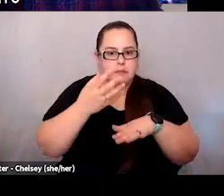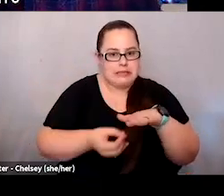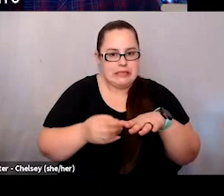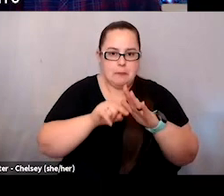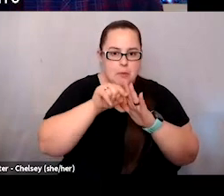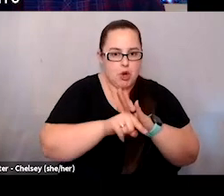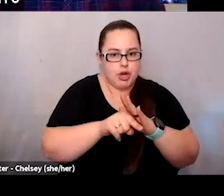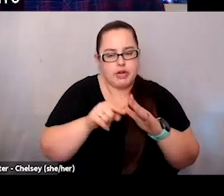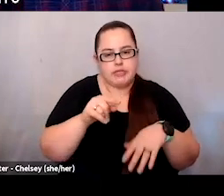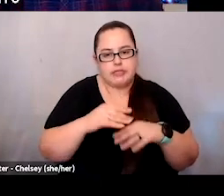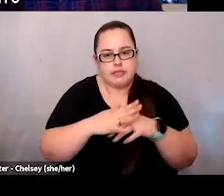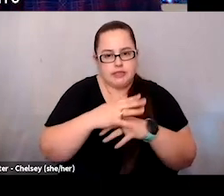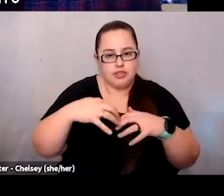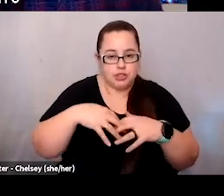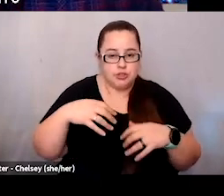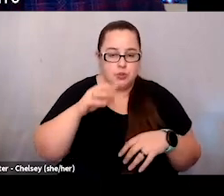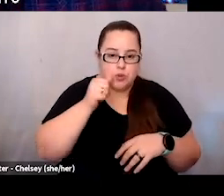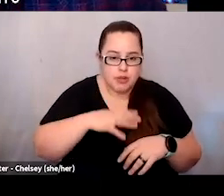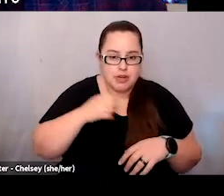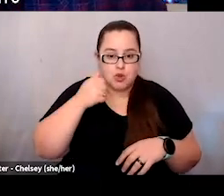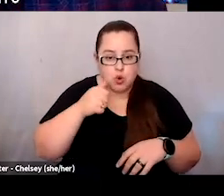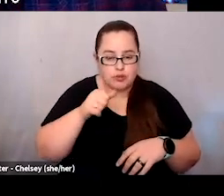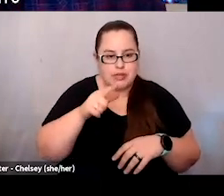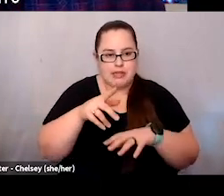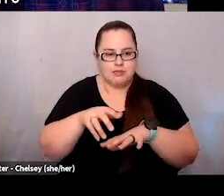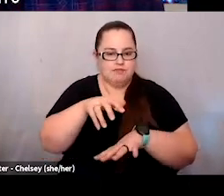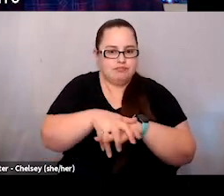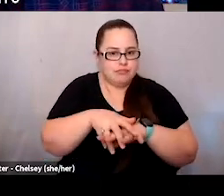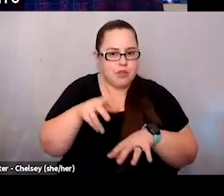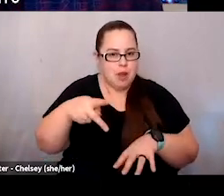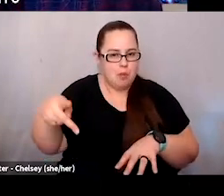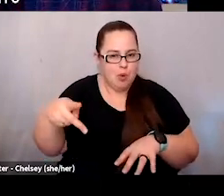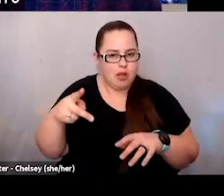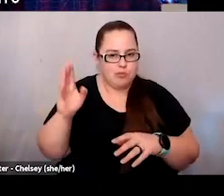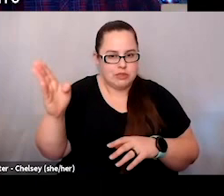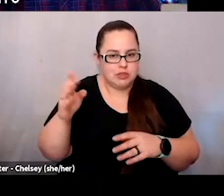really gets into the issue of missing and murdered Indigenous women and girls. And it's